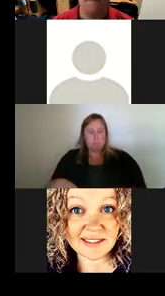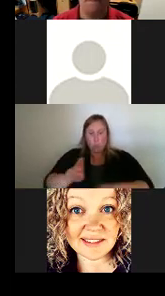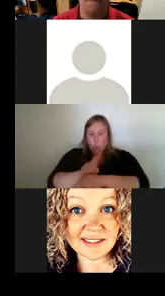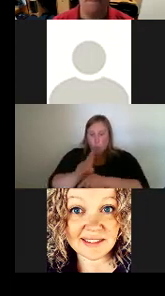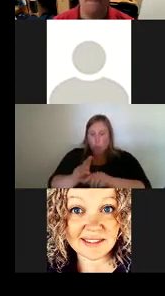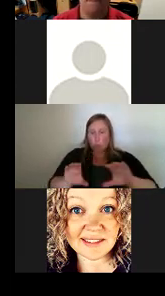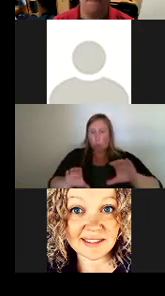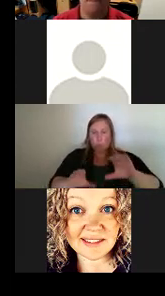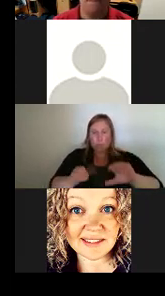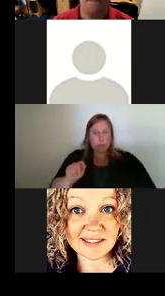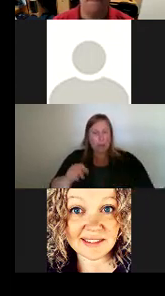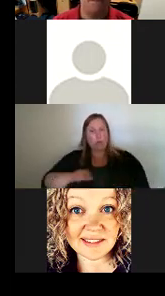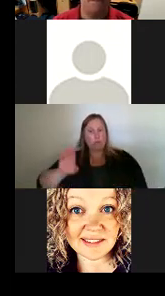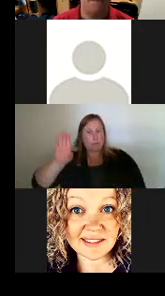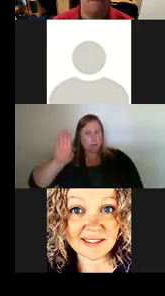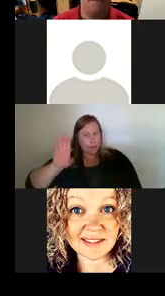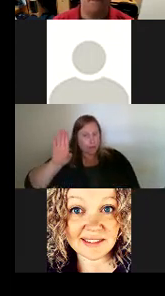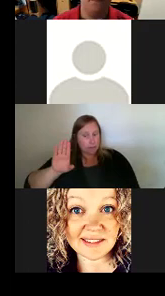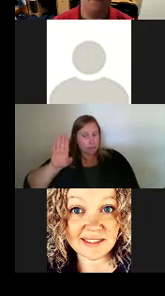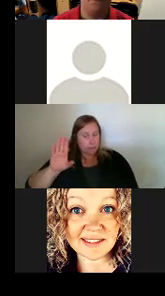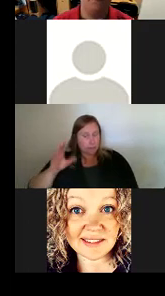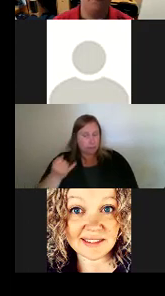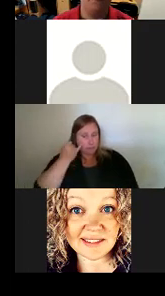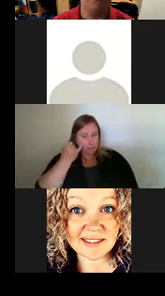YOU CAN USE RAISE YOUR HAND IF YOU WOULD RATHER UNMUTE AND